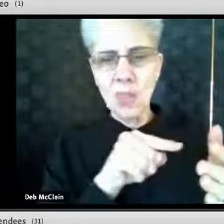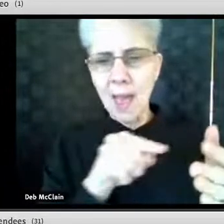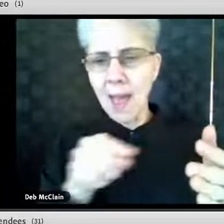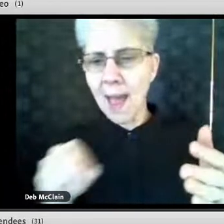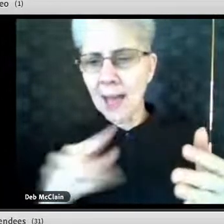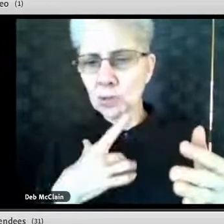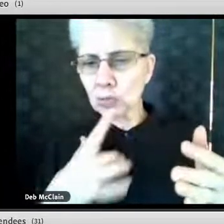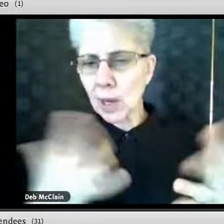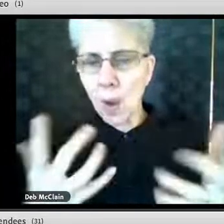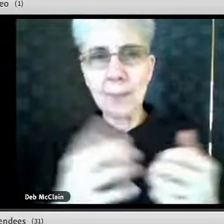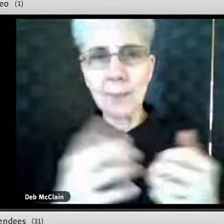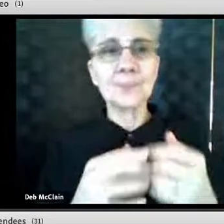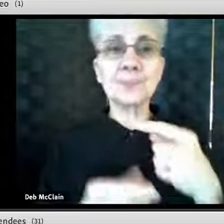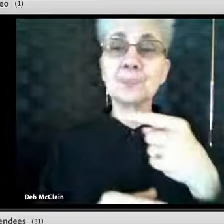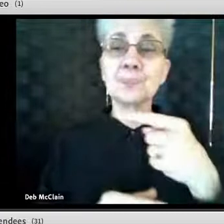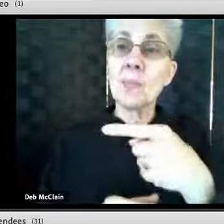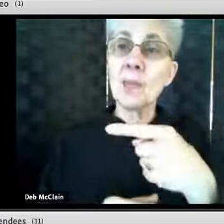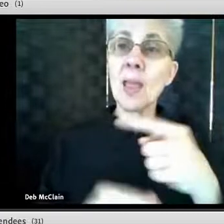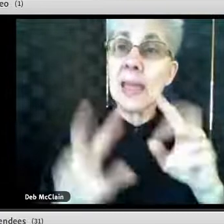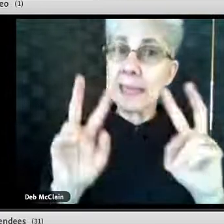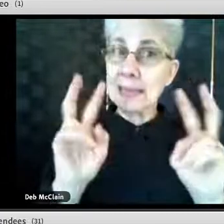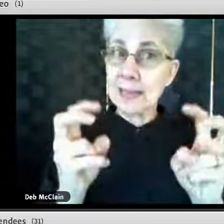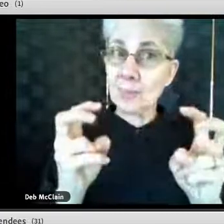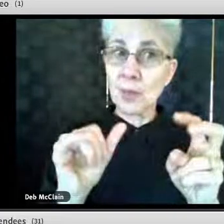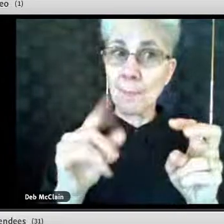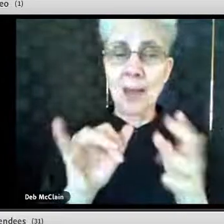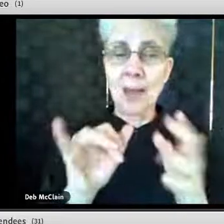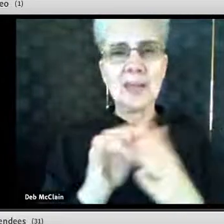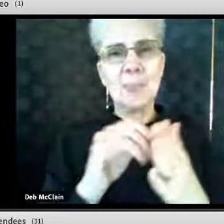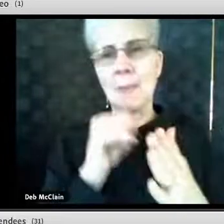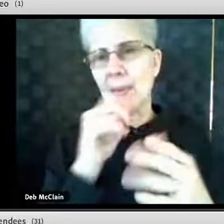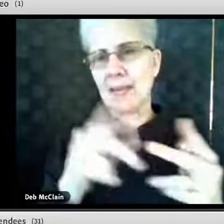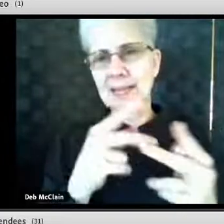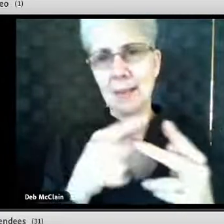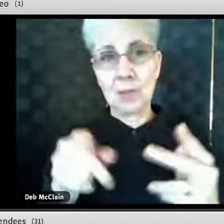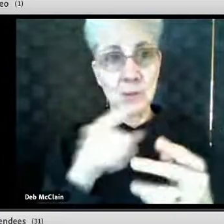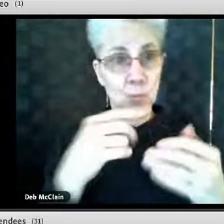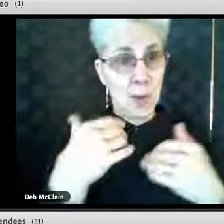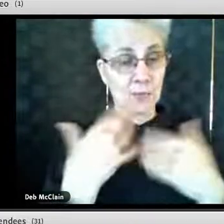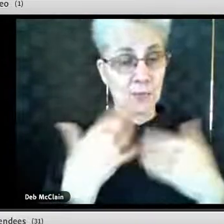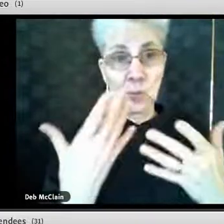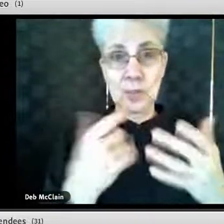and then the general sort of subject matter, and these are types. This might not be the types you have,